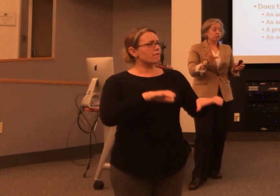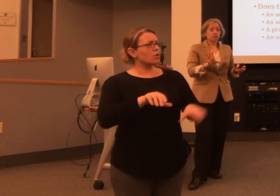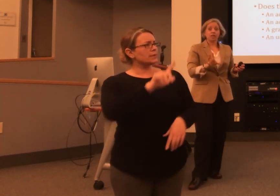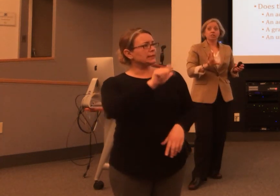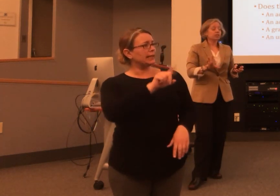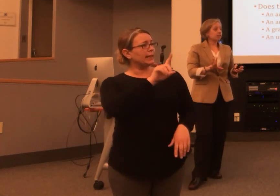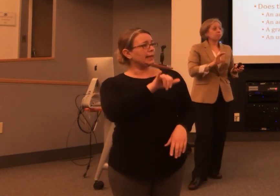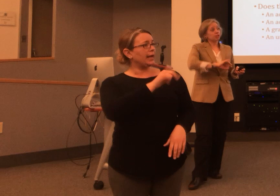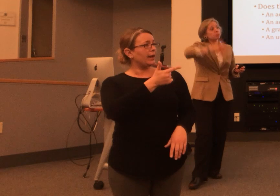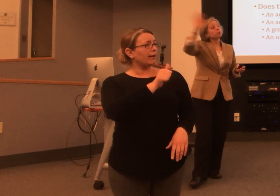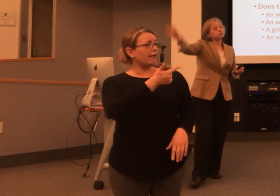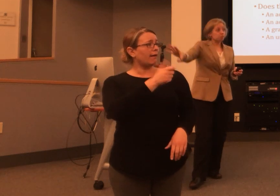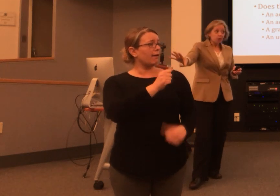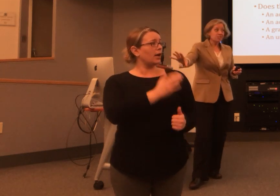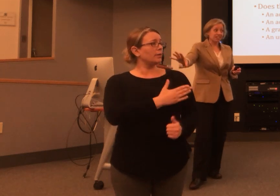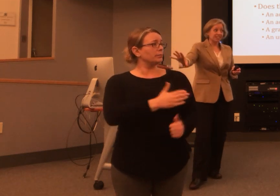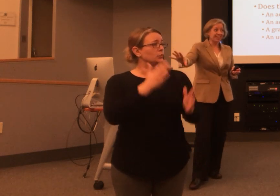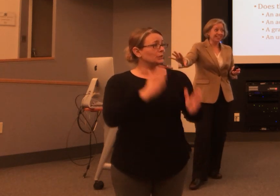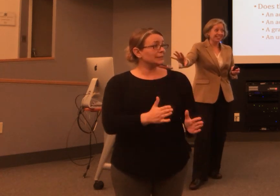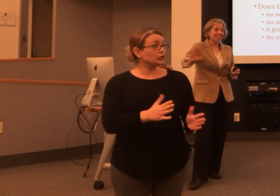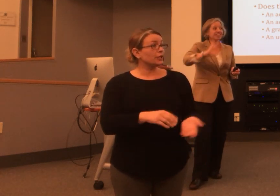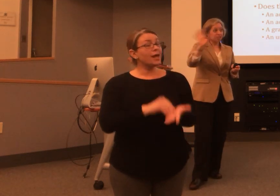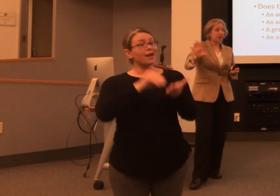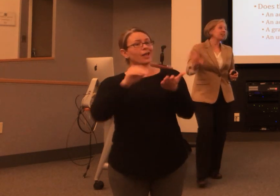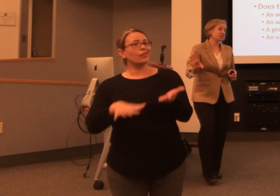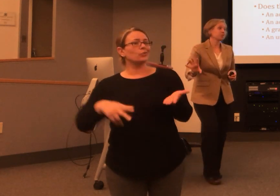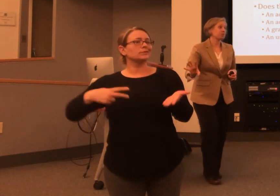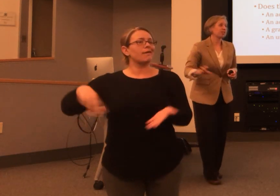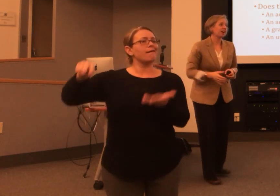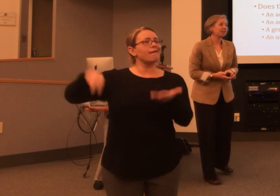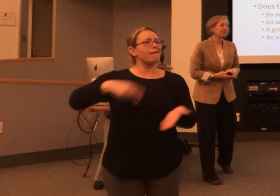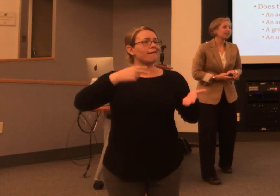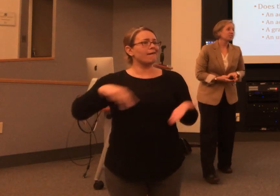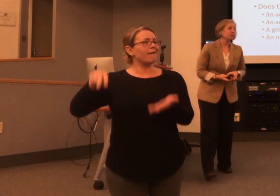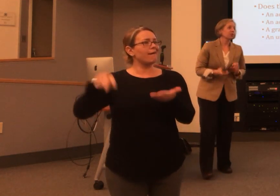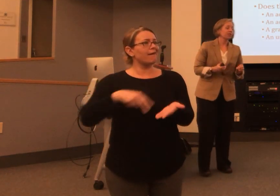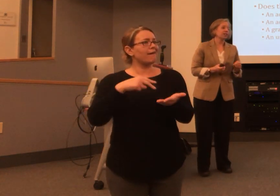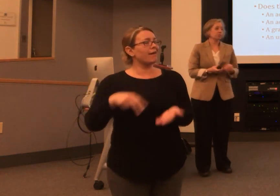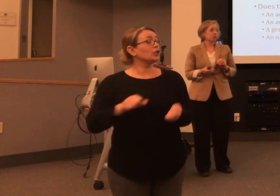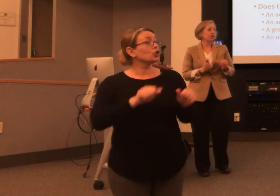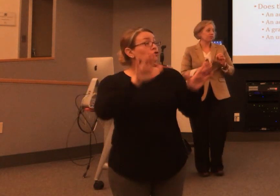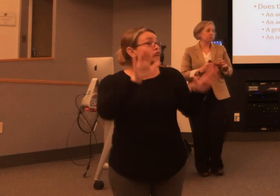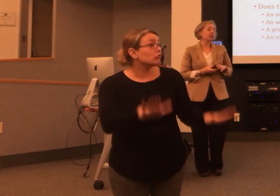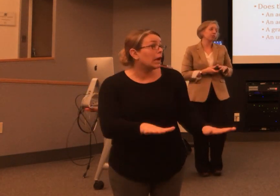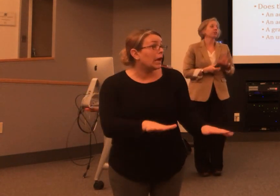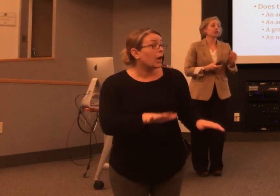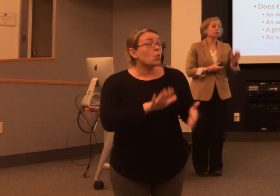which is a great learning experience, but once you post it, she might have issues with that. So that's where you have to be careful.